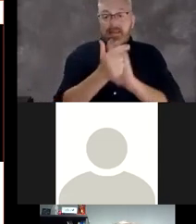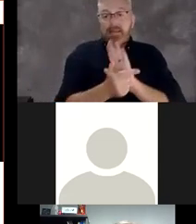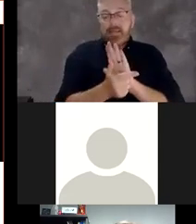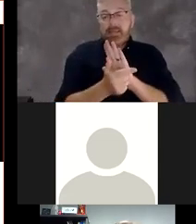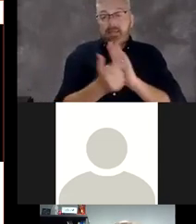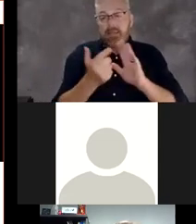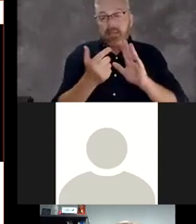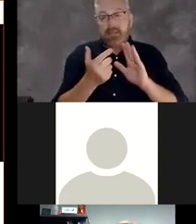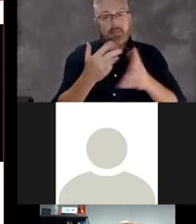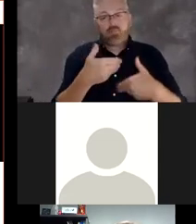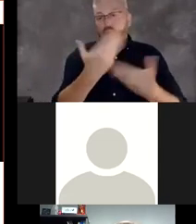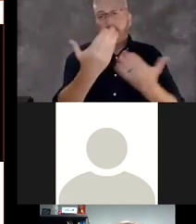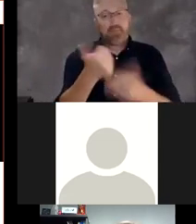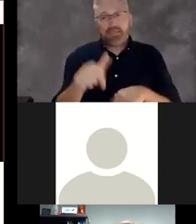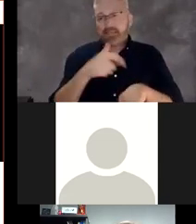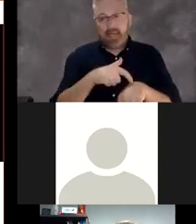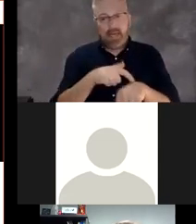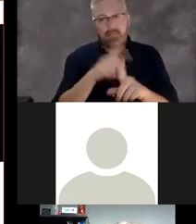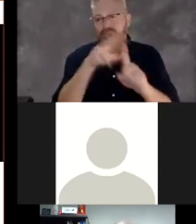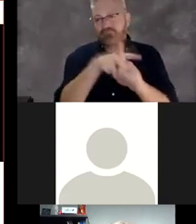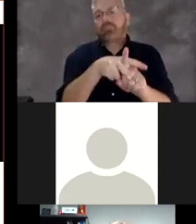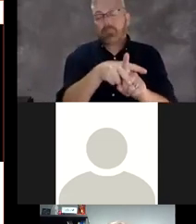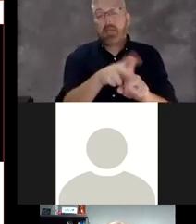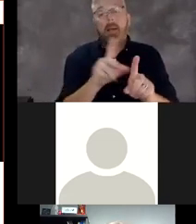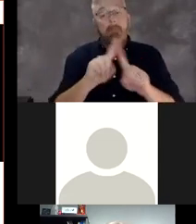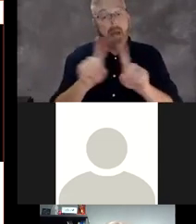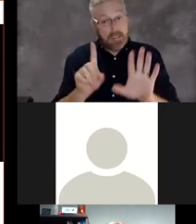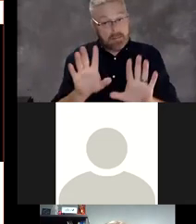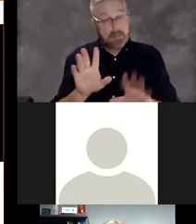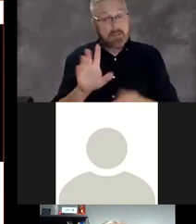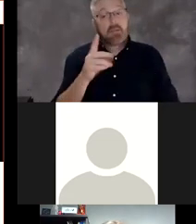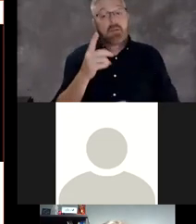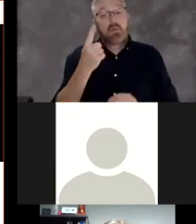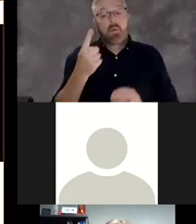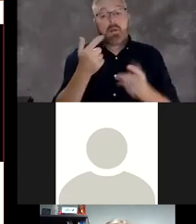ANYTIME. HOWEVER, ONE BIG CAVEAT TO THIS